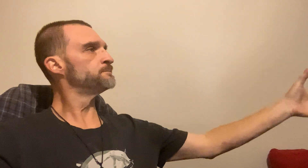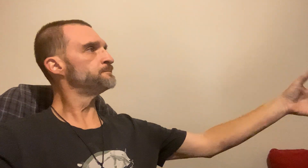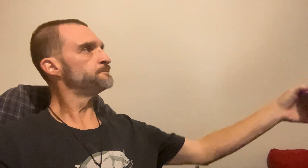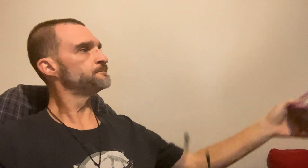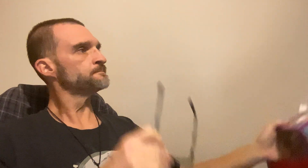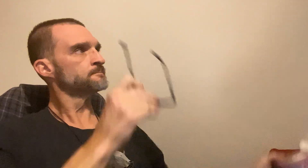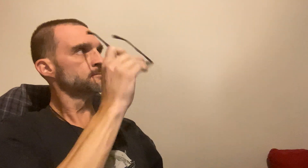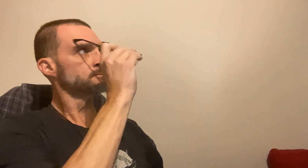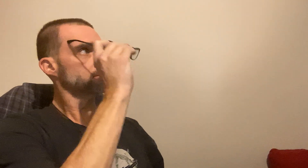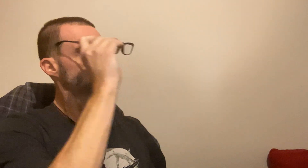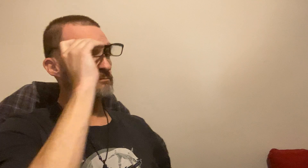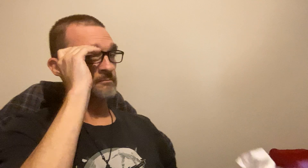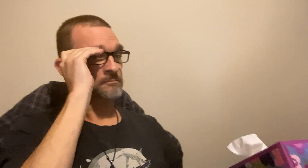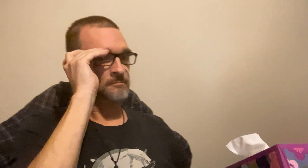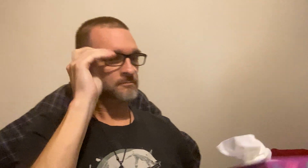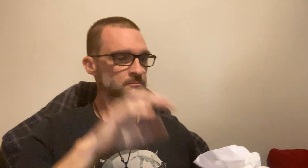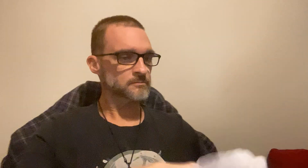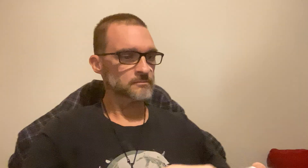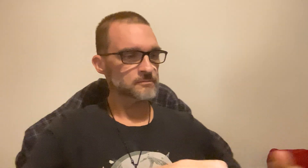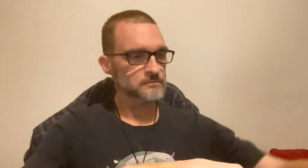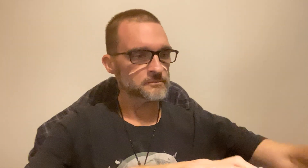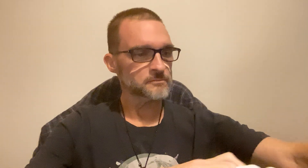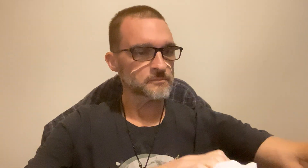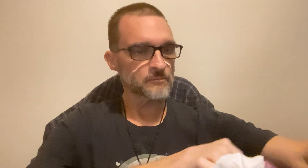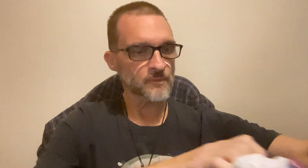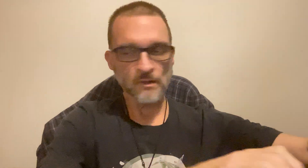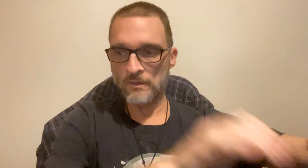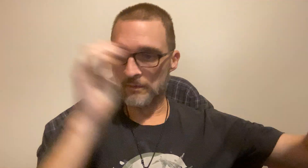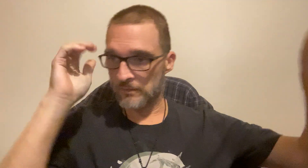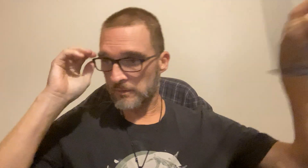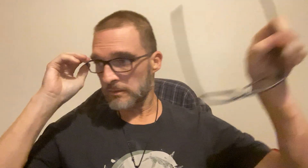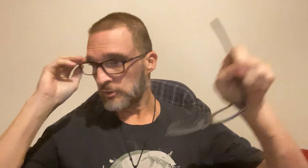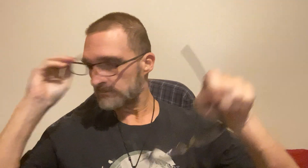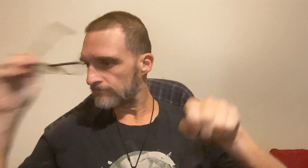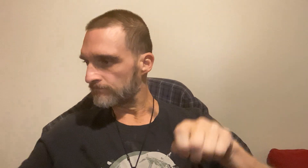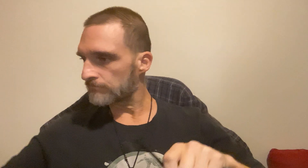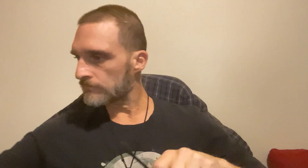*Thank you*